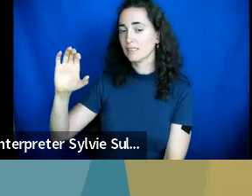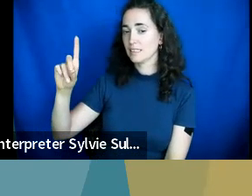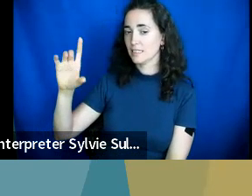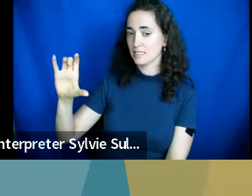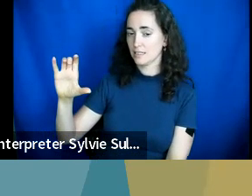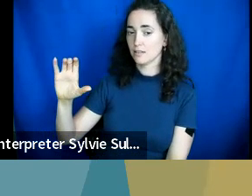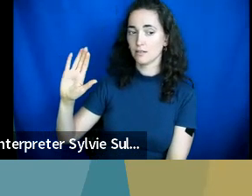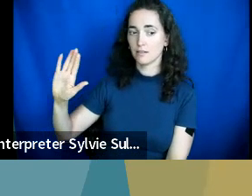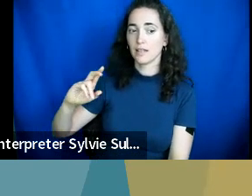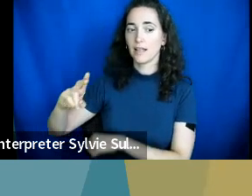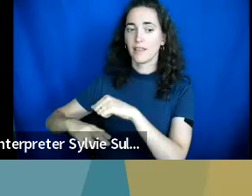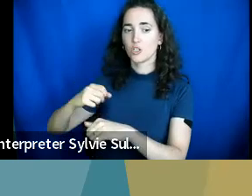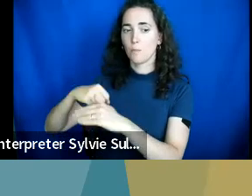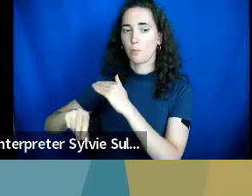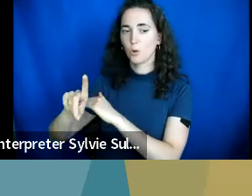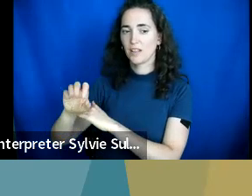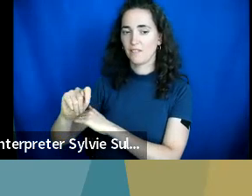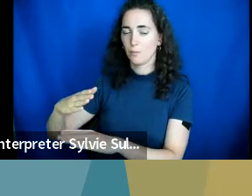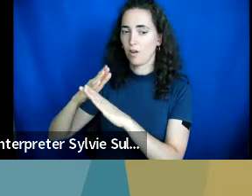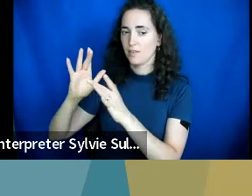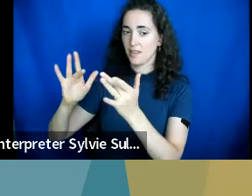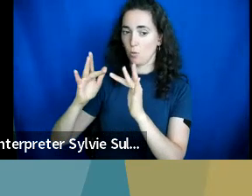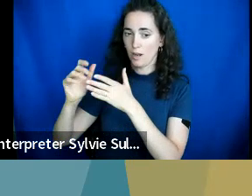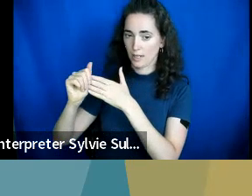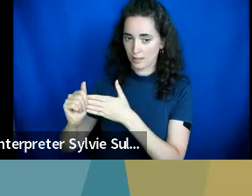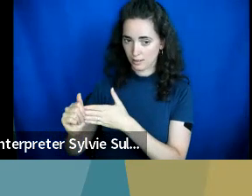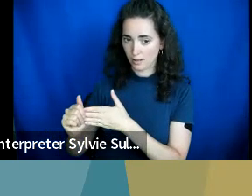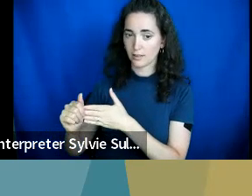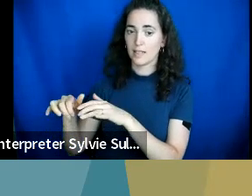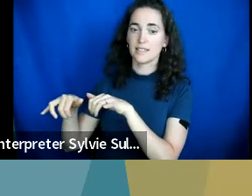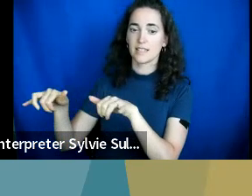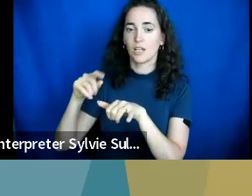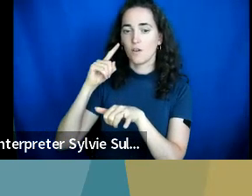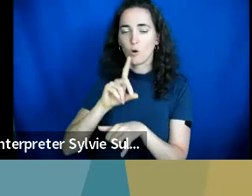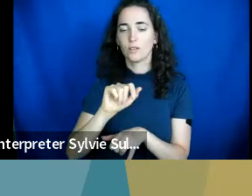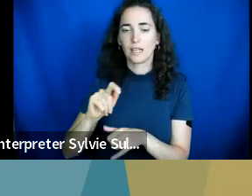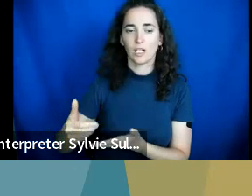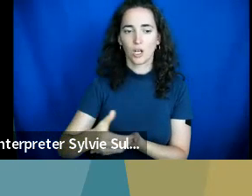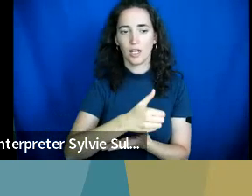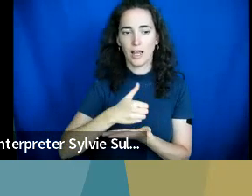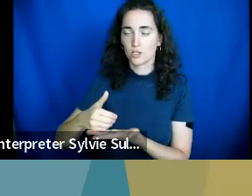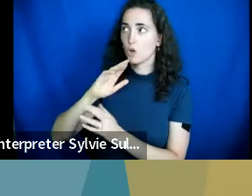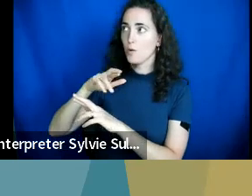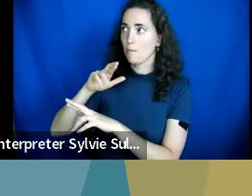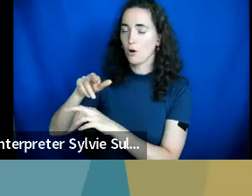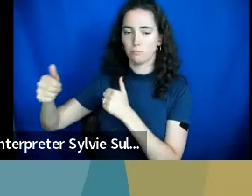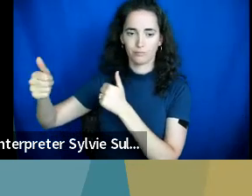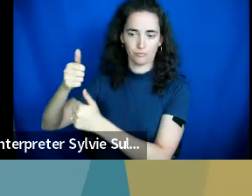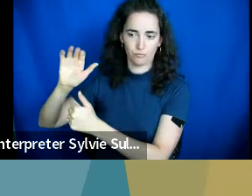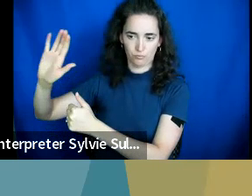And national birth defects, prevention network guidelines and standards for data collection reporting.